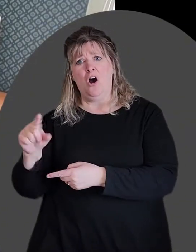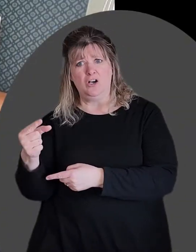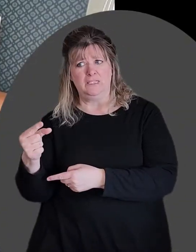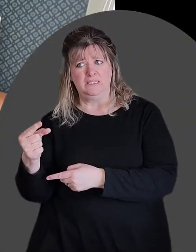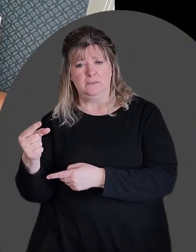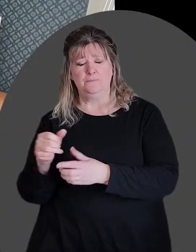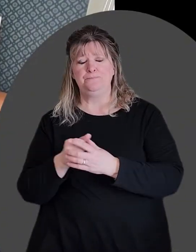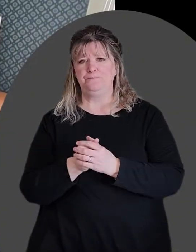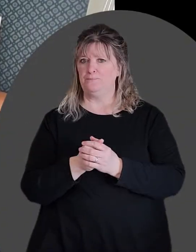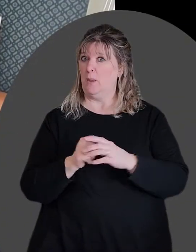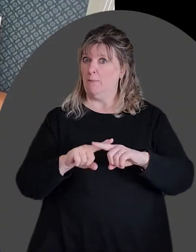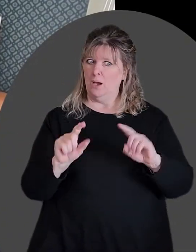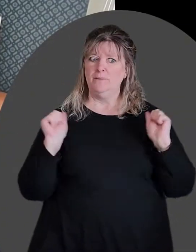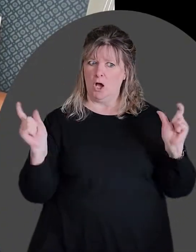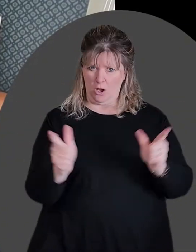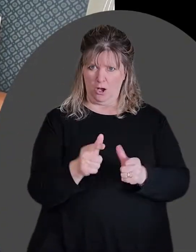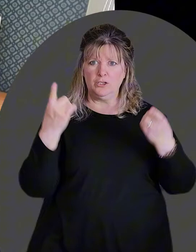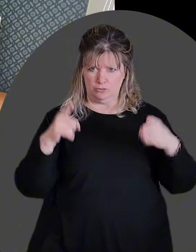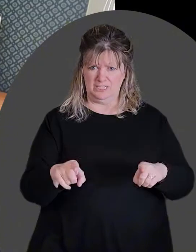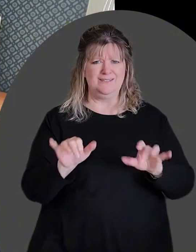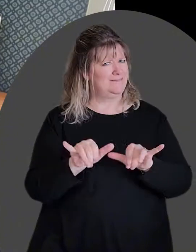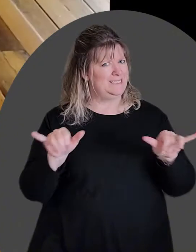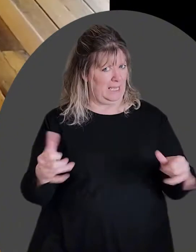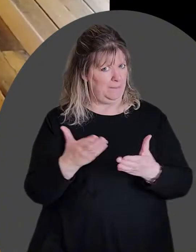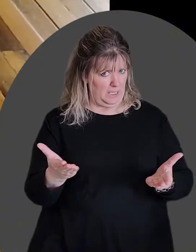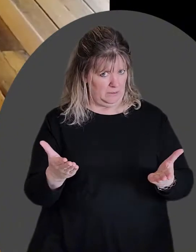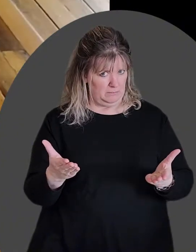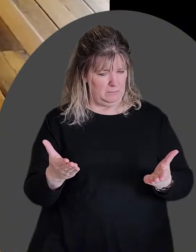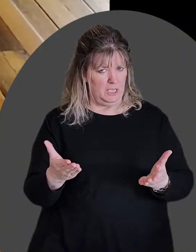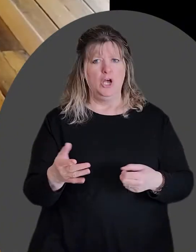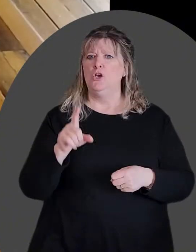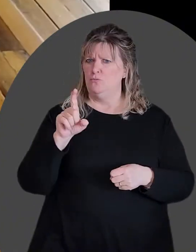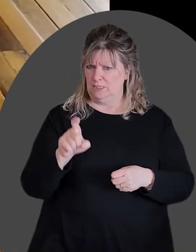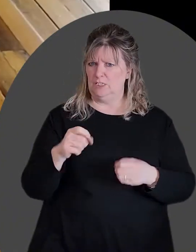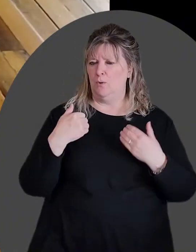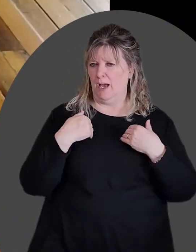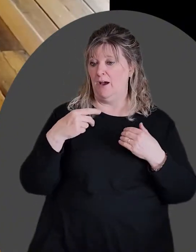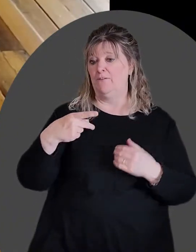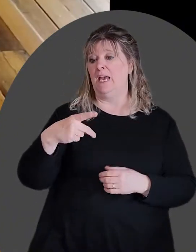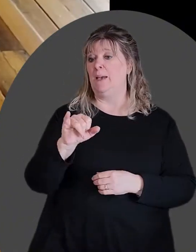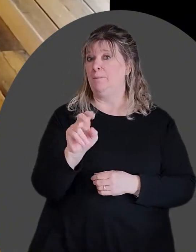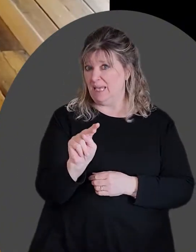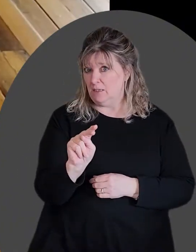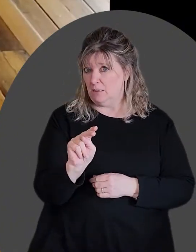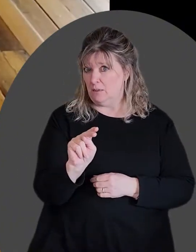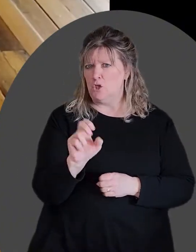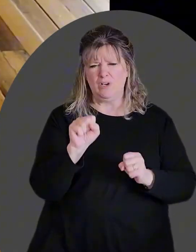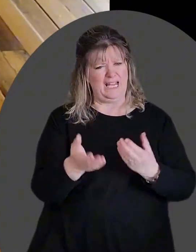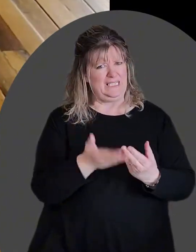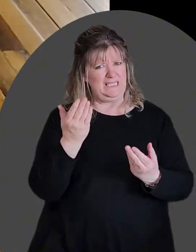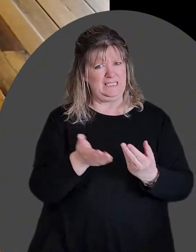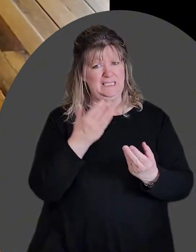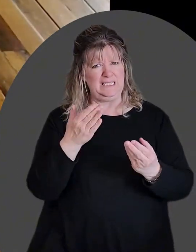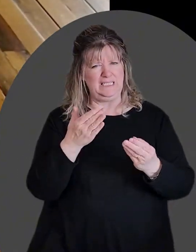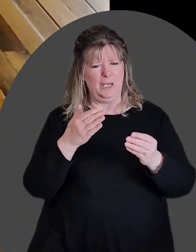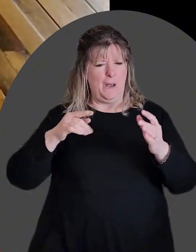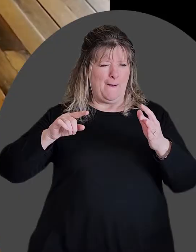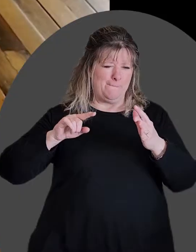but they all agreed on the same thing you need to have a pin that can easily pierce into the walnut